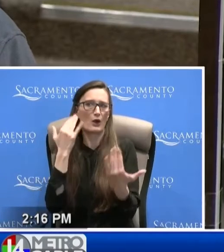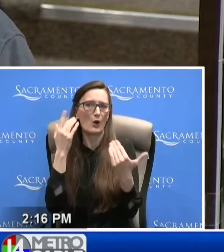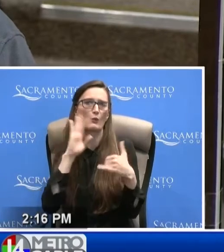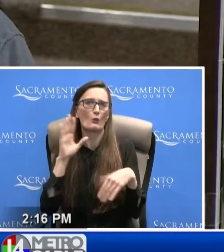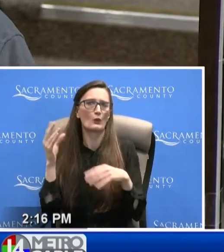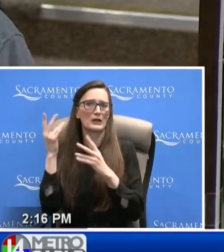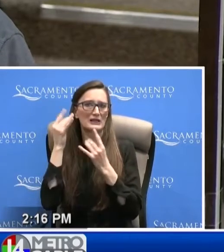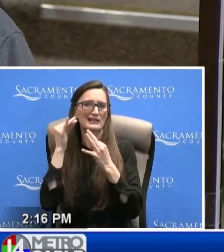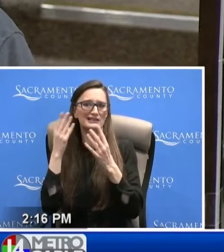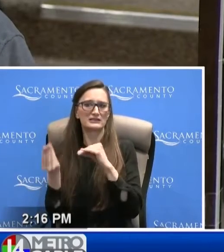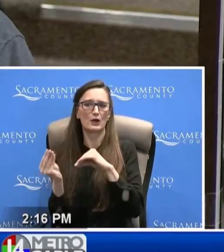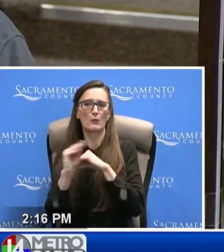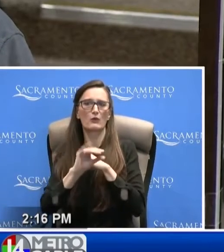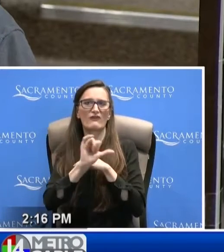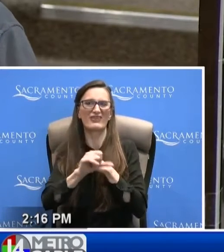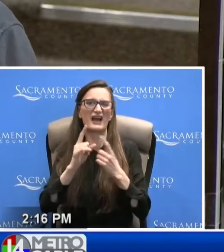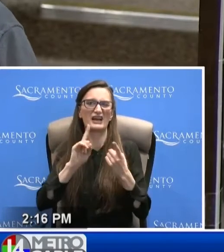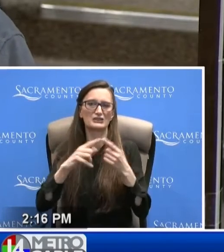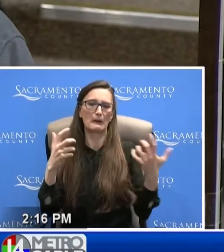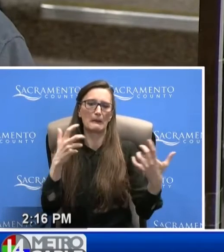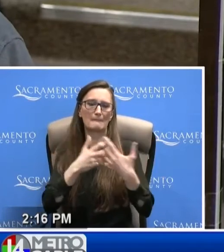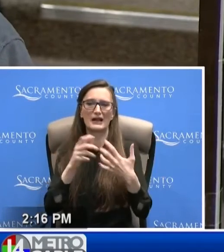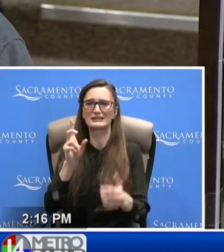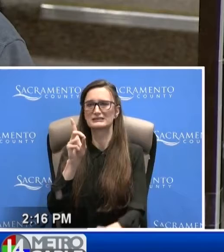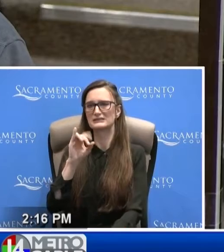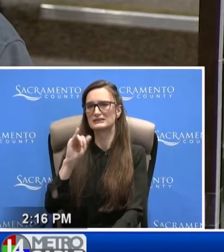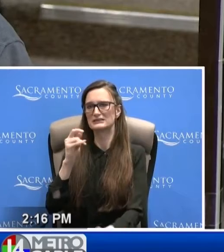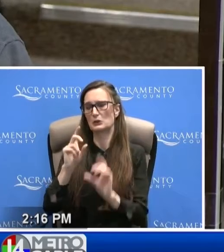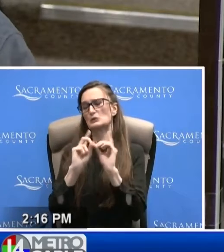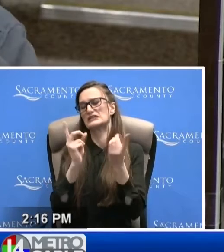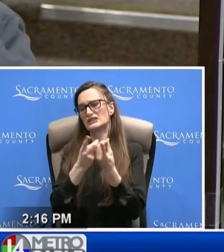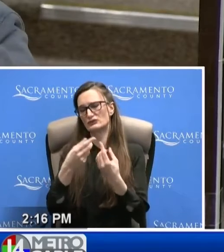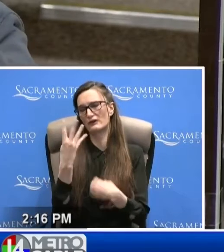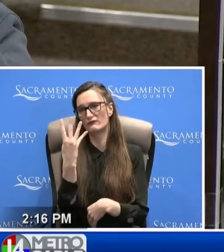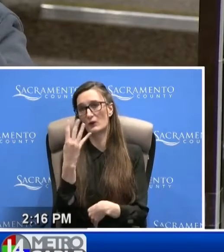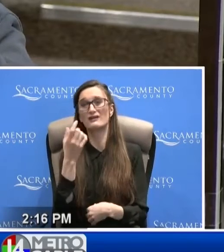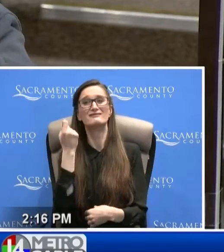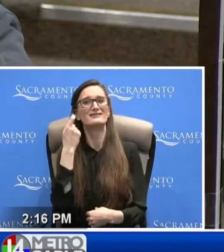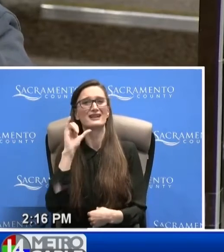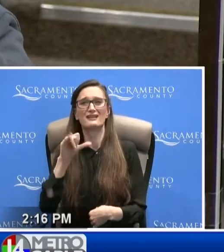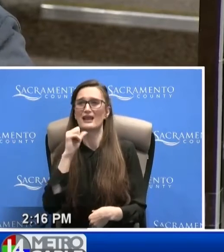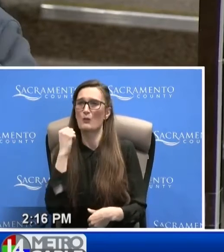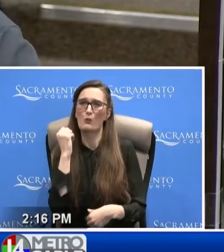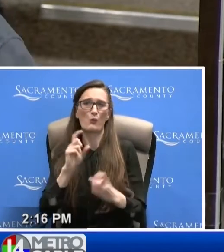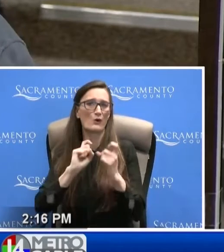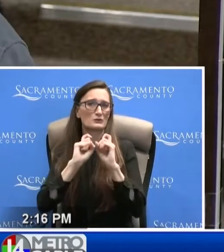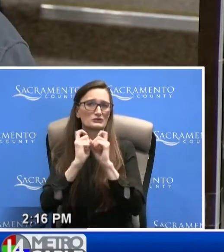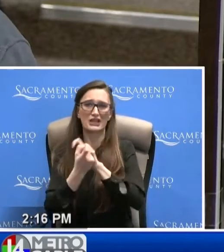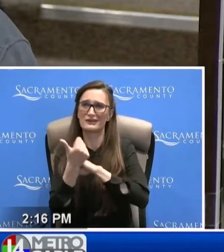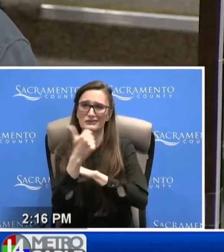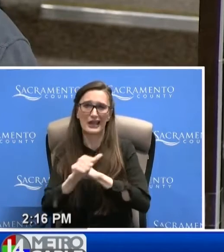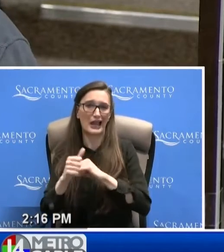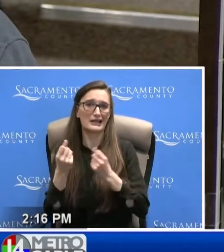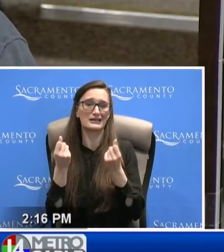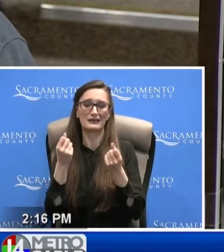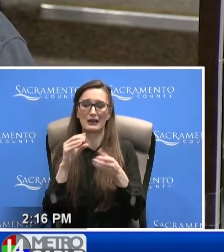We've reached out. It would not change population numbers right now because it's mostly farmland and uninhabited,